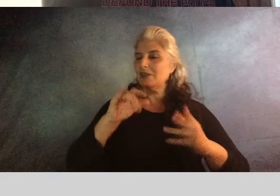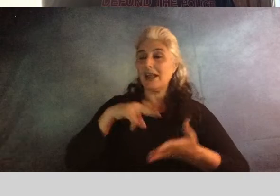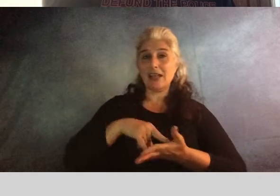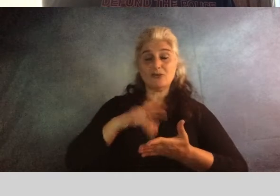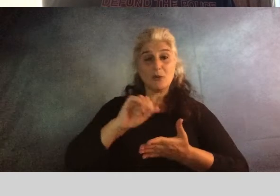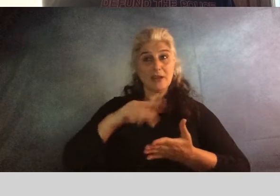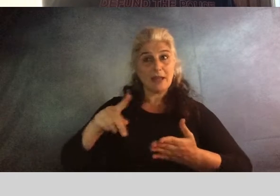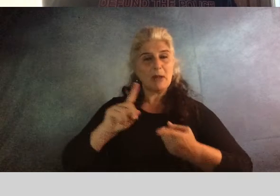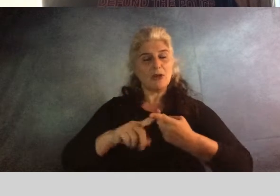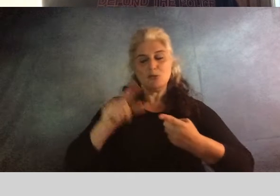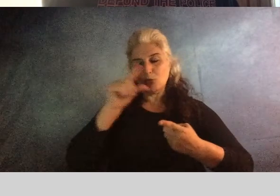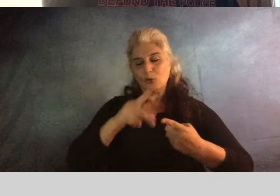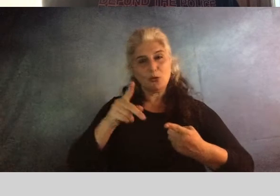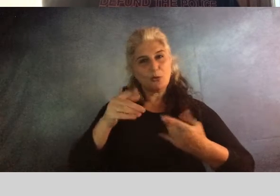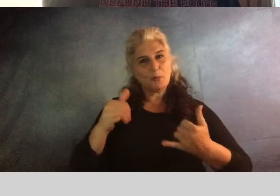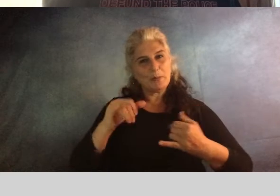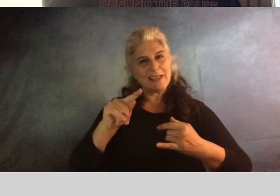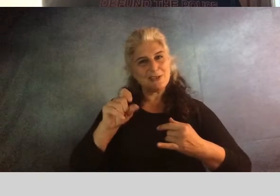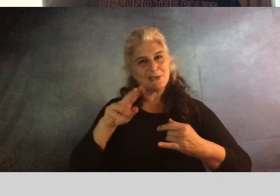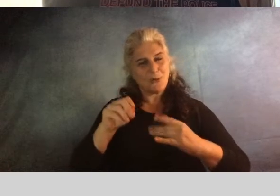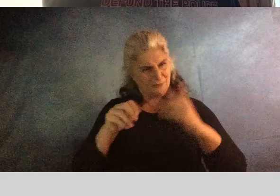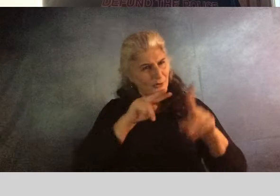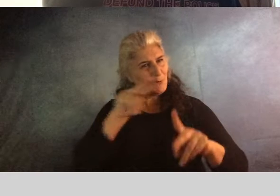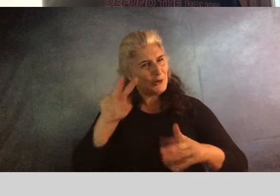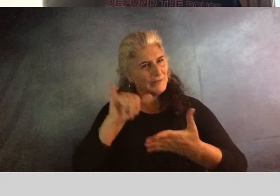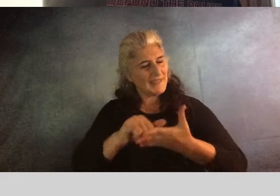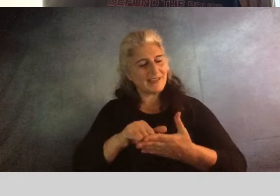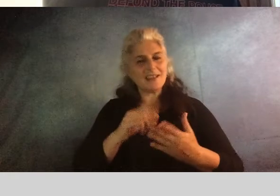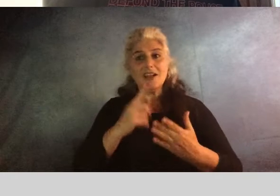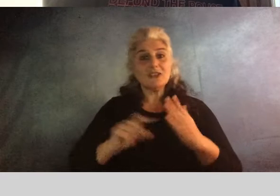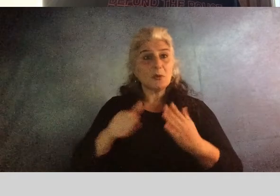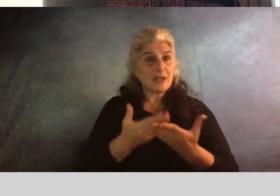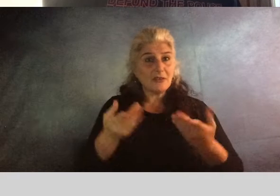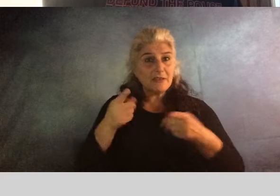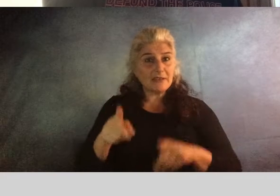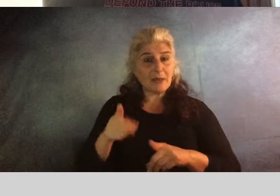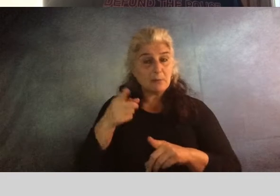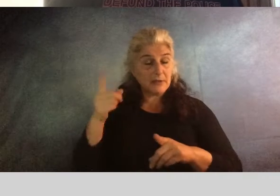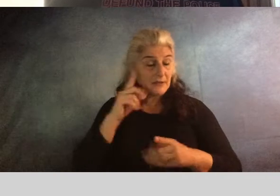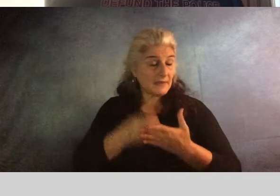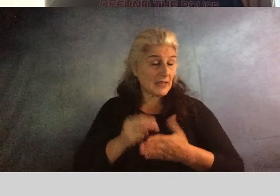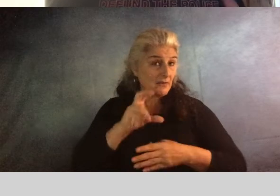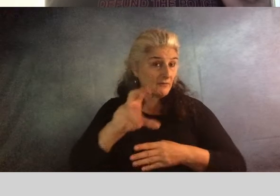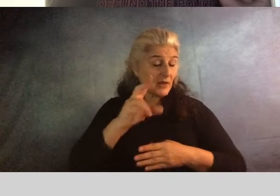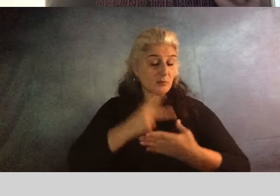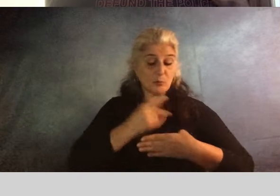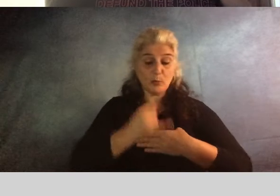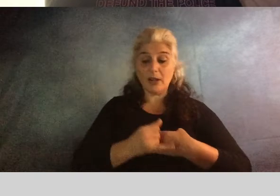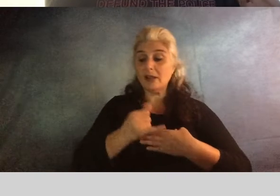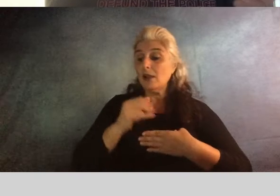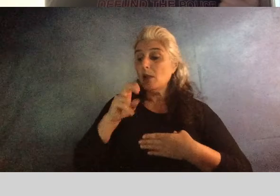Go check it out. What other kinds of initiative does the Python Software Foundation fund? Python projects that either create new libraries,